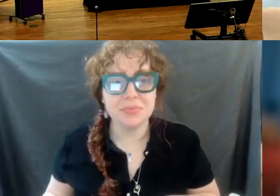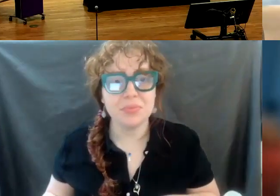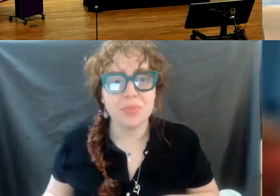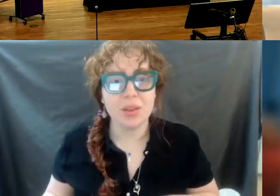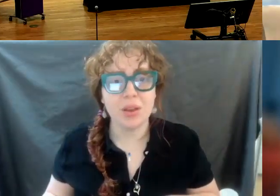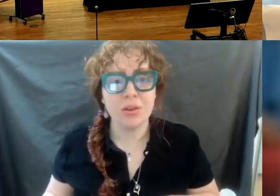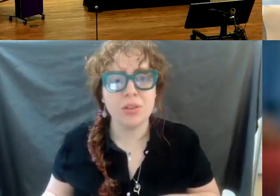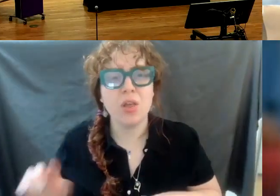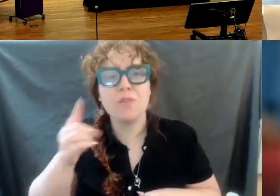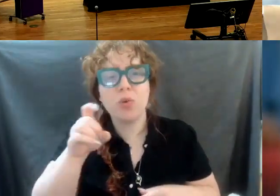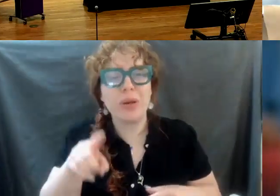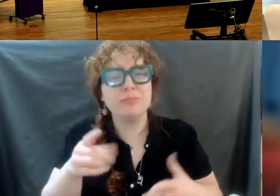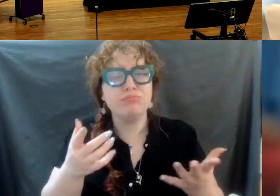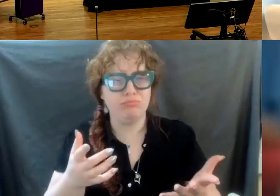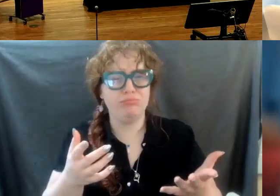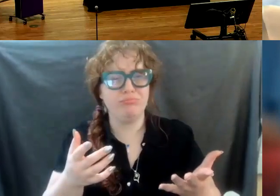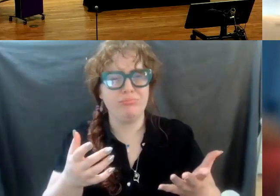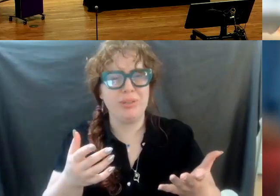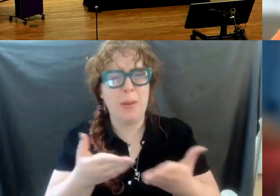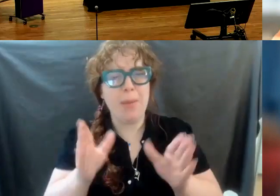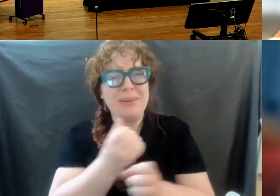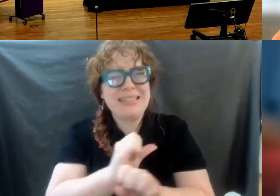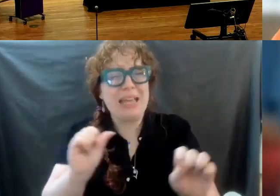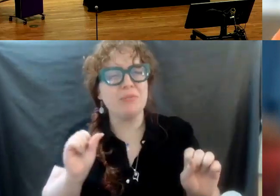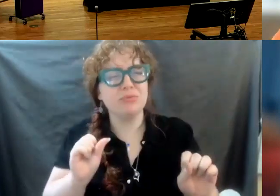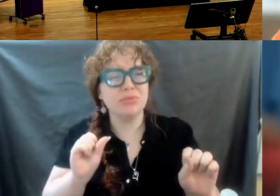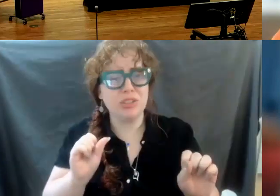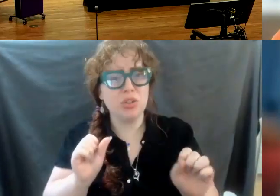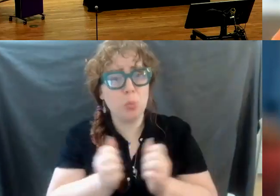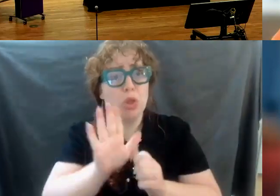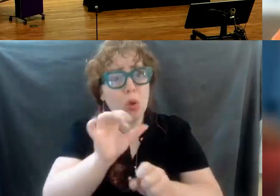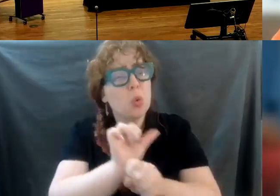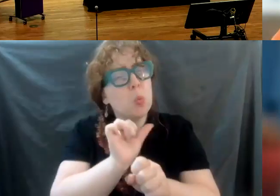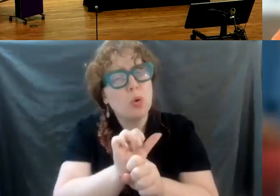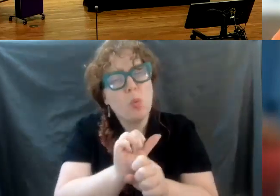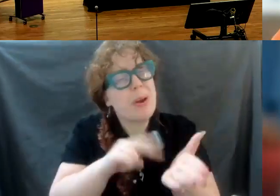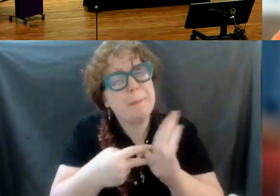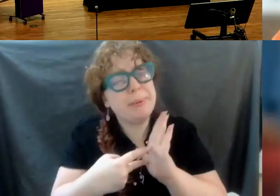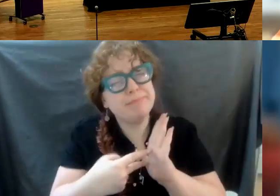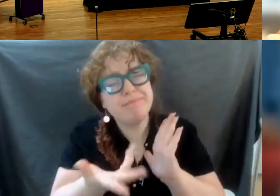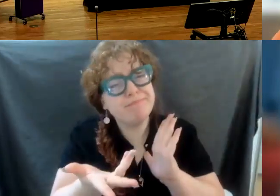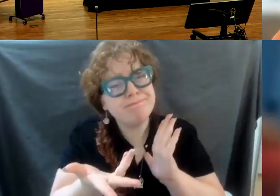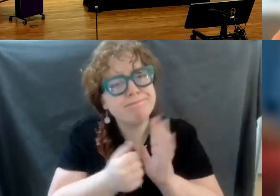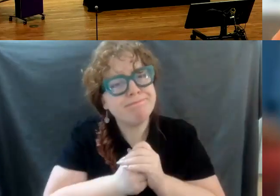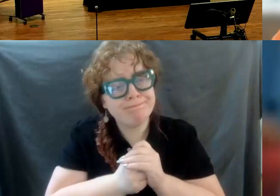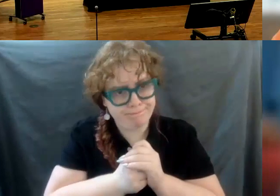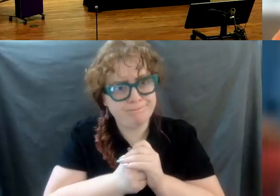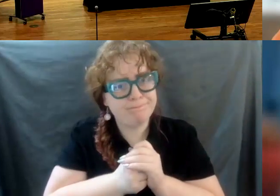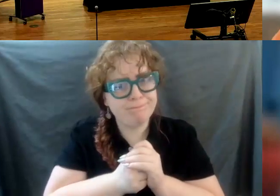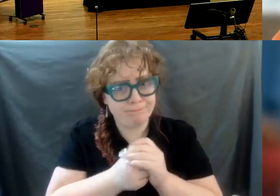how do you define public safety in your work? Who would like to jump in.